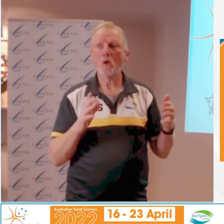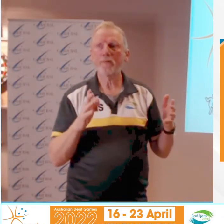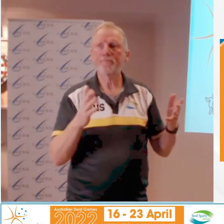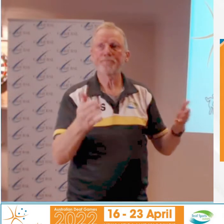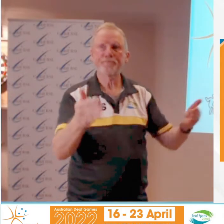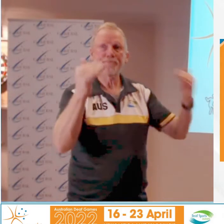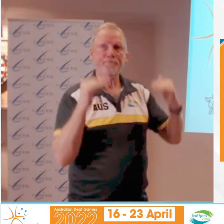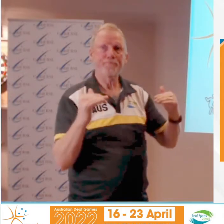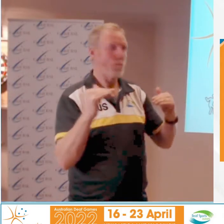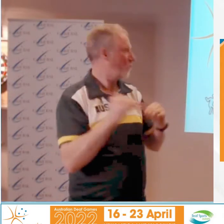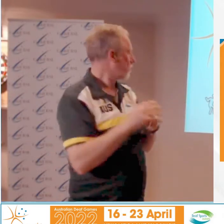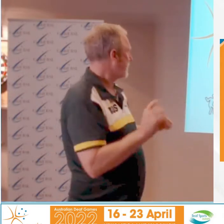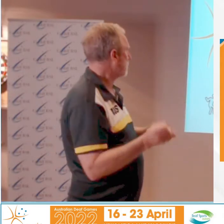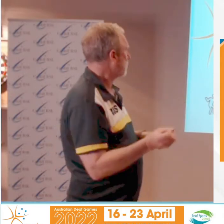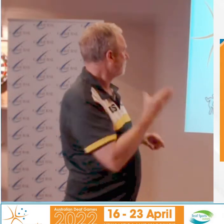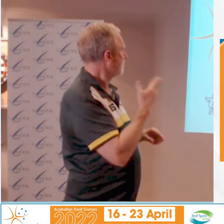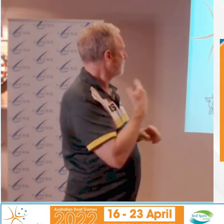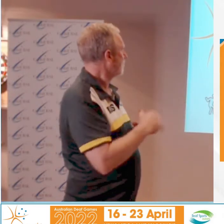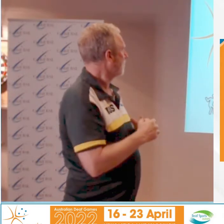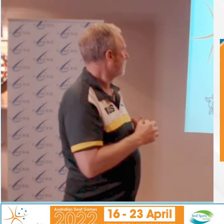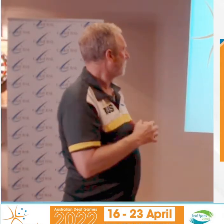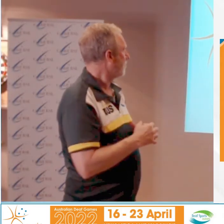okay moving on